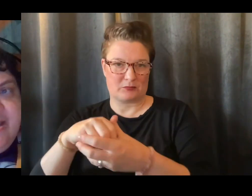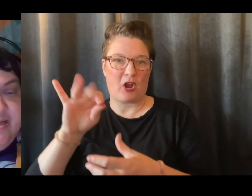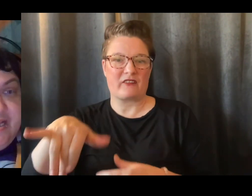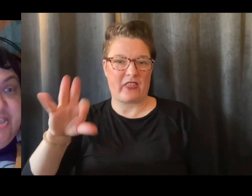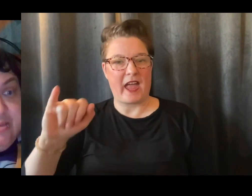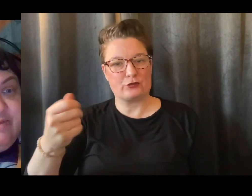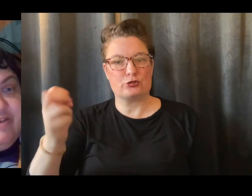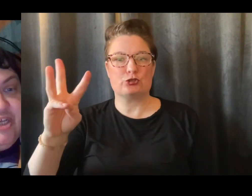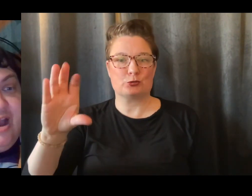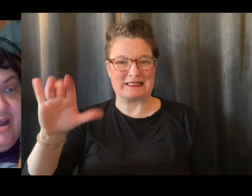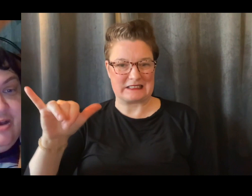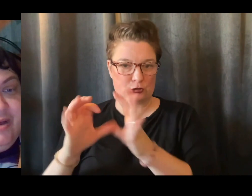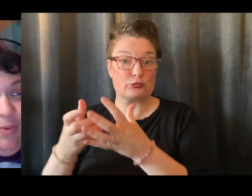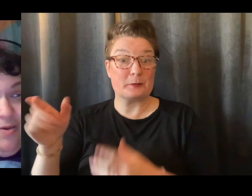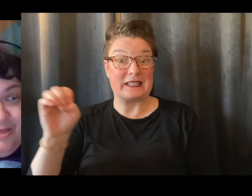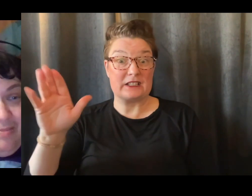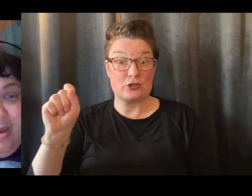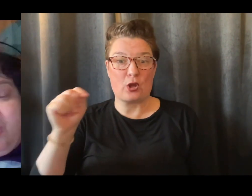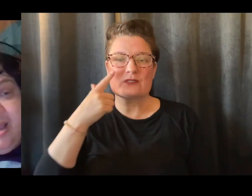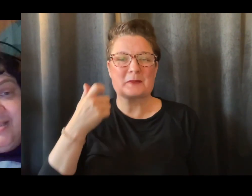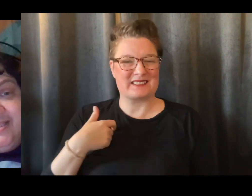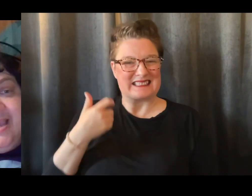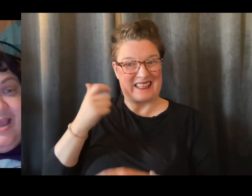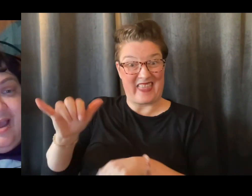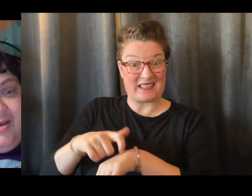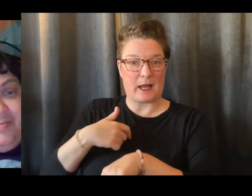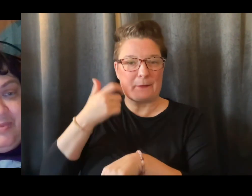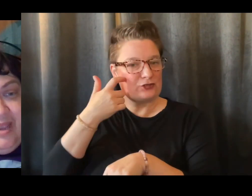But we only met once, um, and it kind of fell apart.